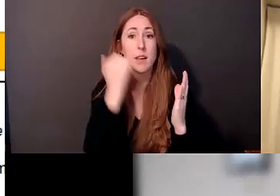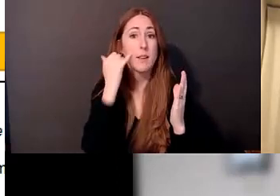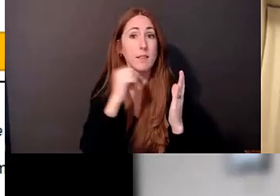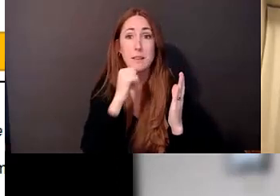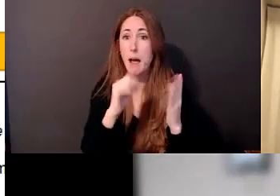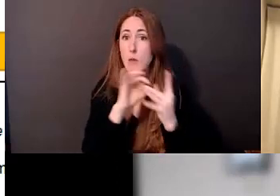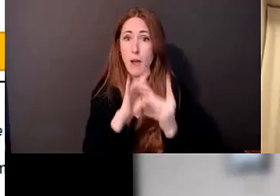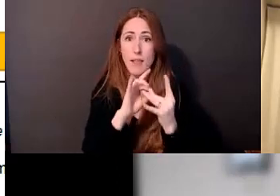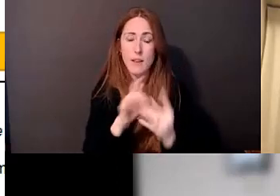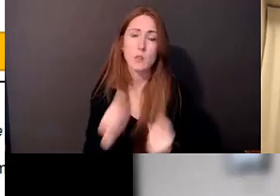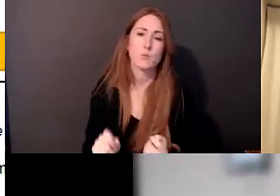for eligibility.